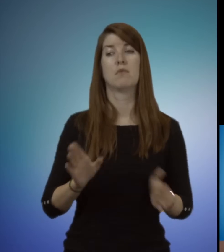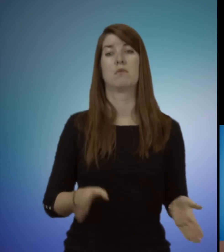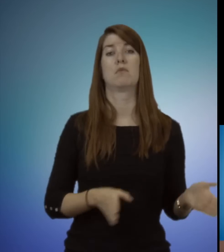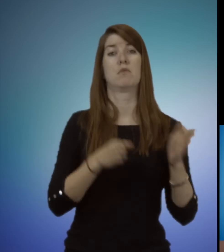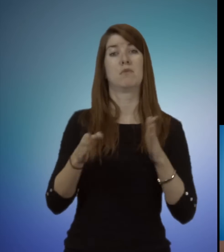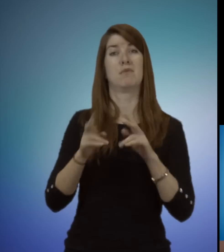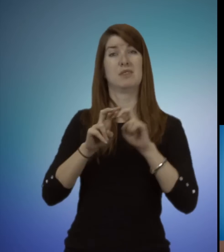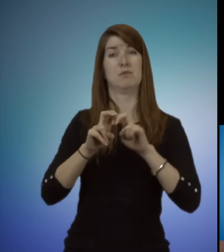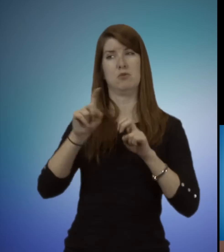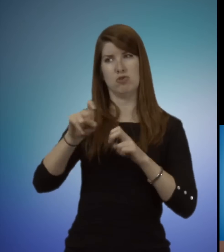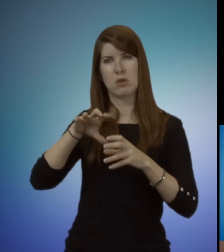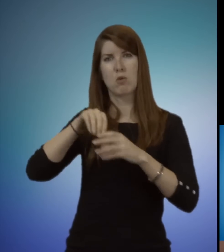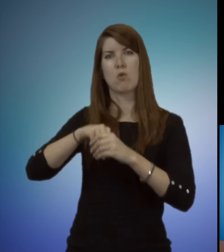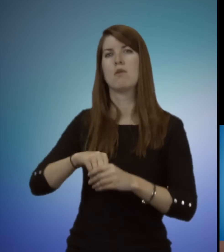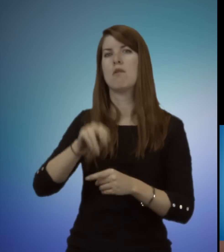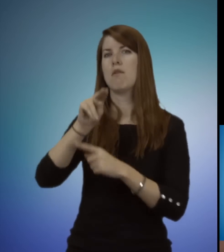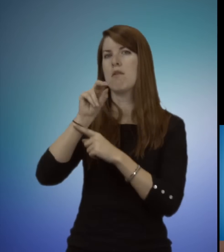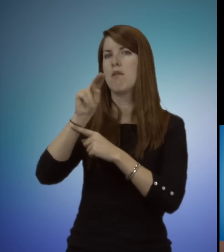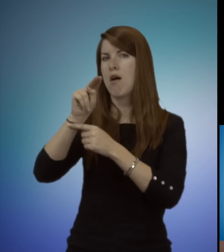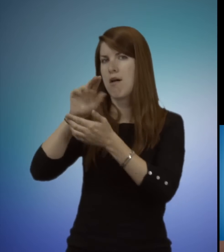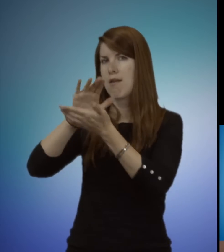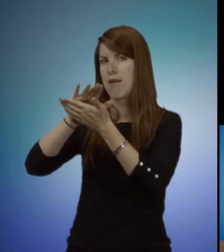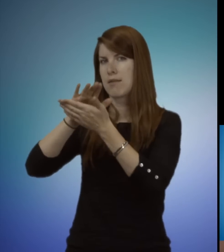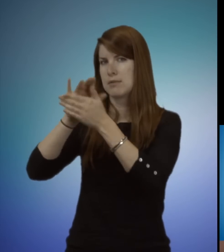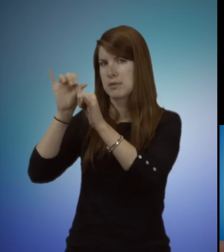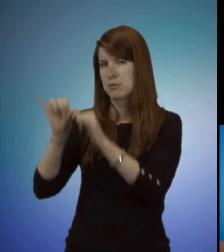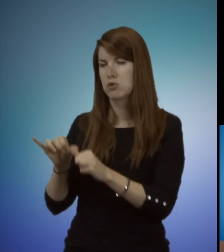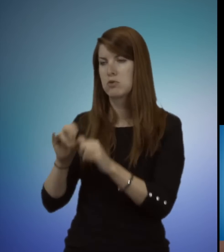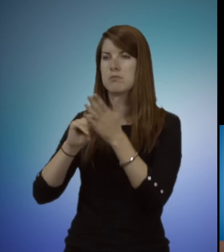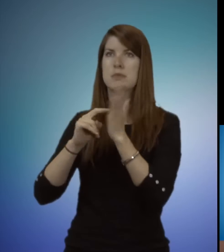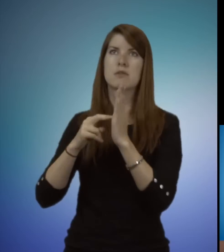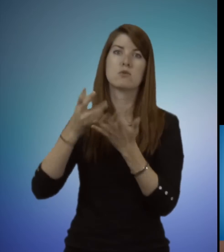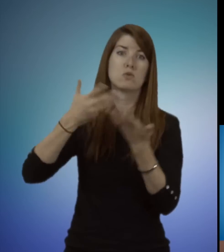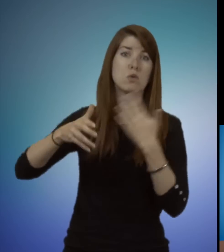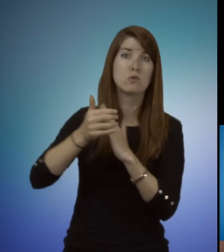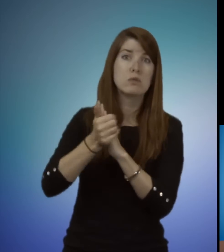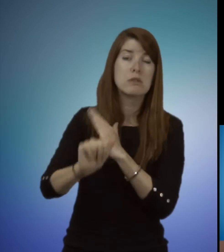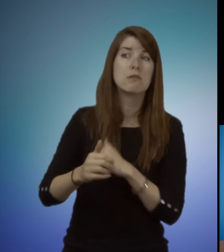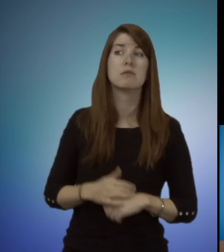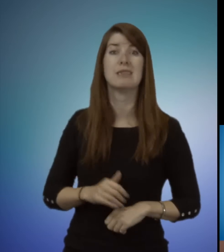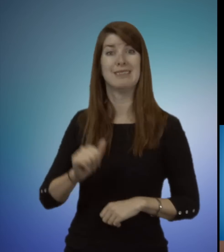Assessments must include non-academic measures, so looking at social skills, self-concept,